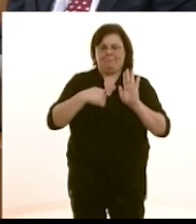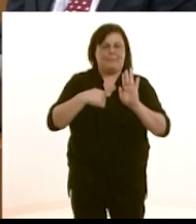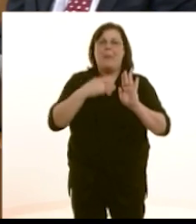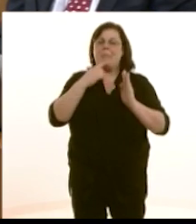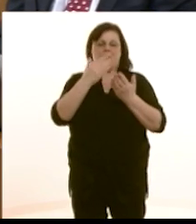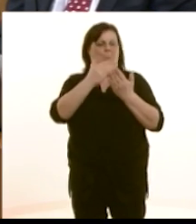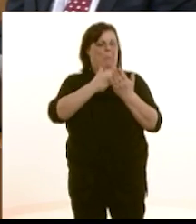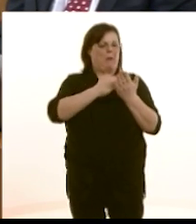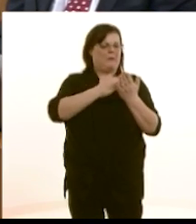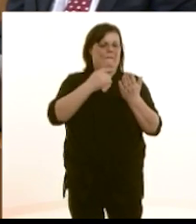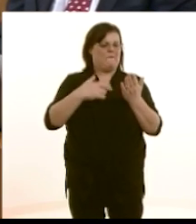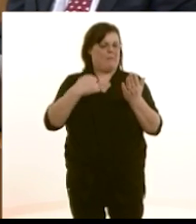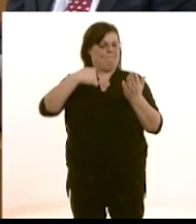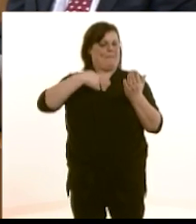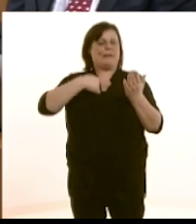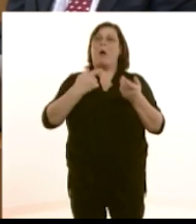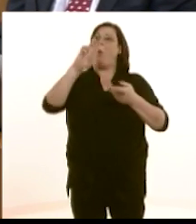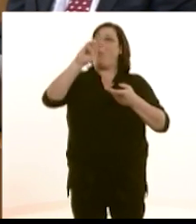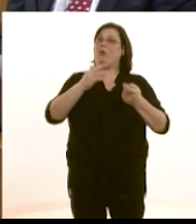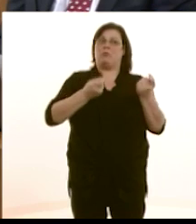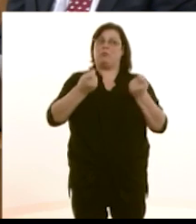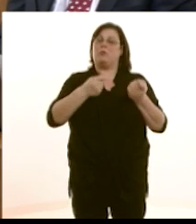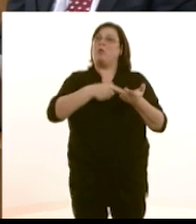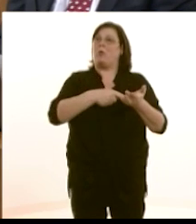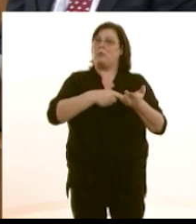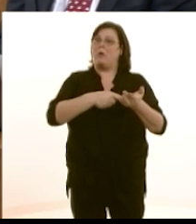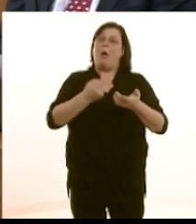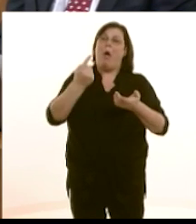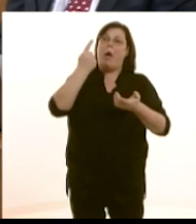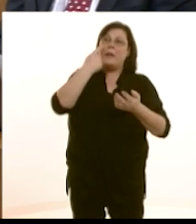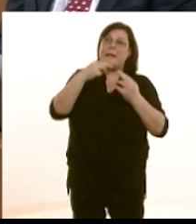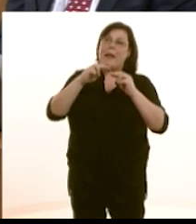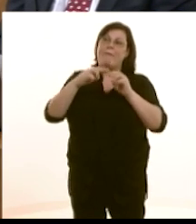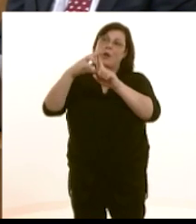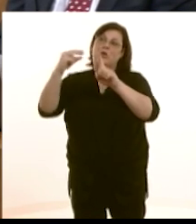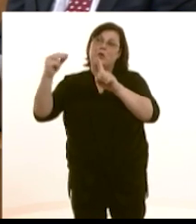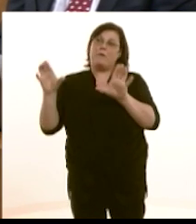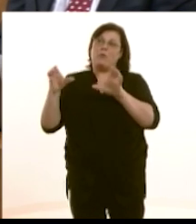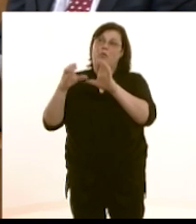within devolved competence. Letís see if the party opposite agree with that, that this